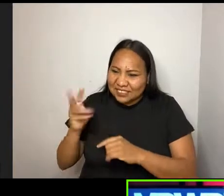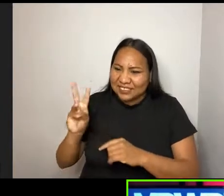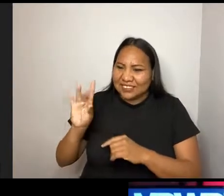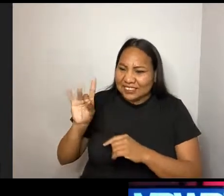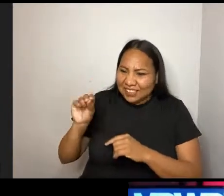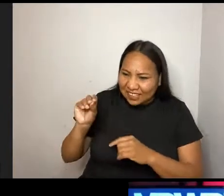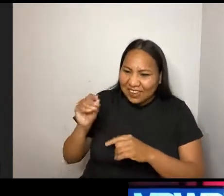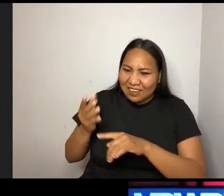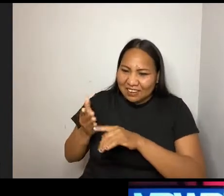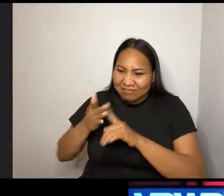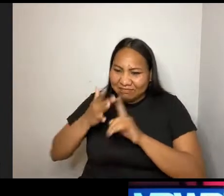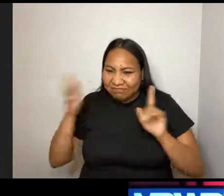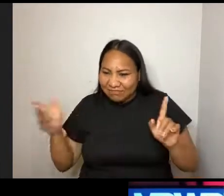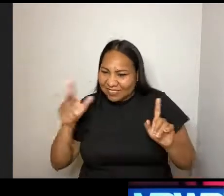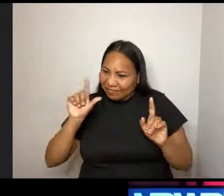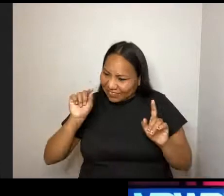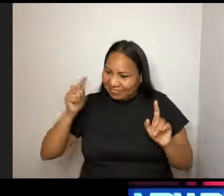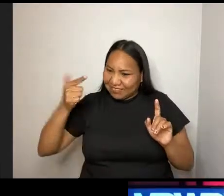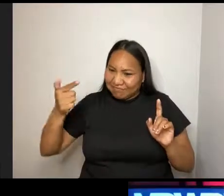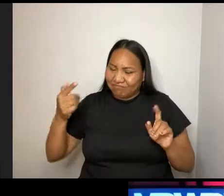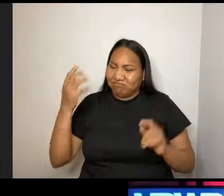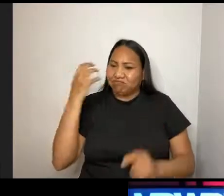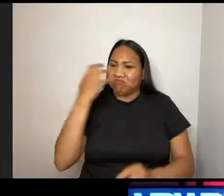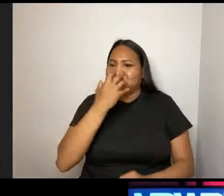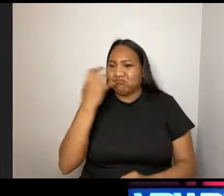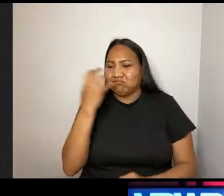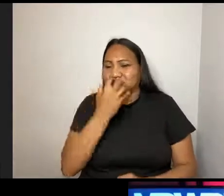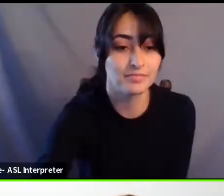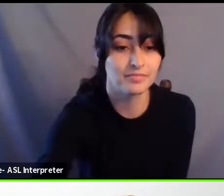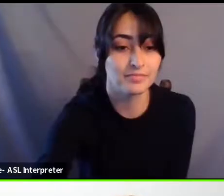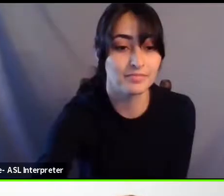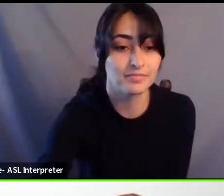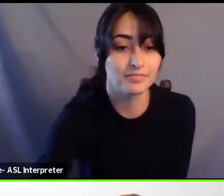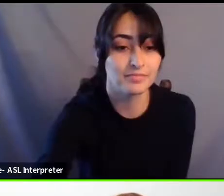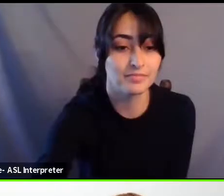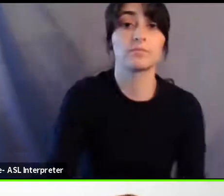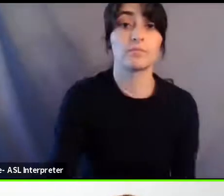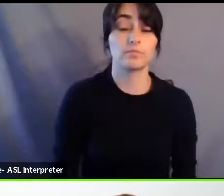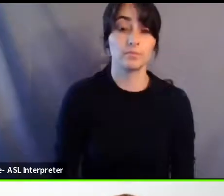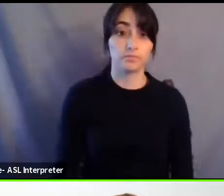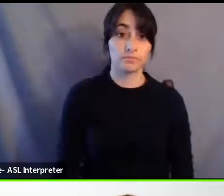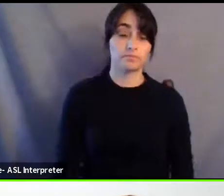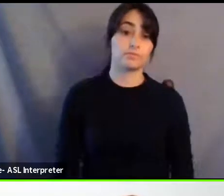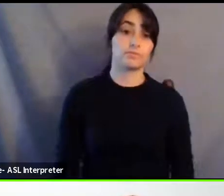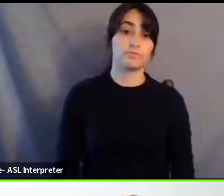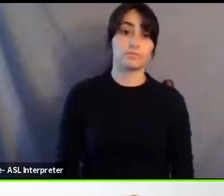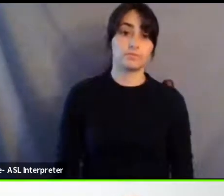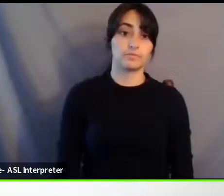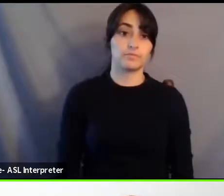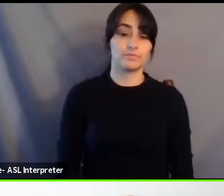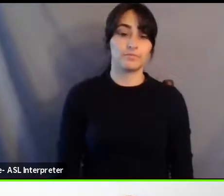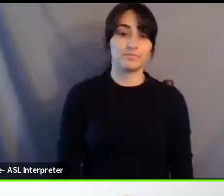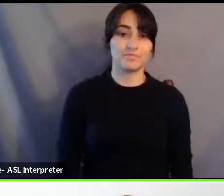You used the phrase systemic unracism. Can you talk about what that means